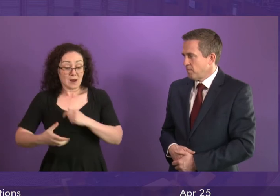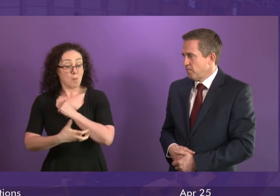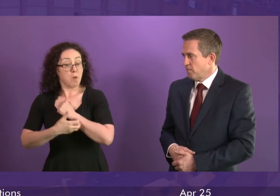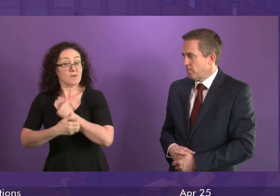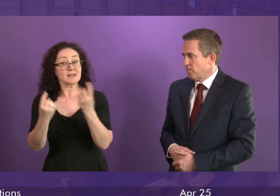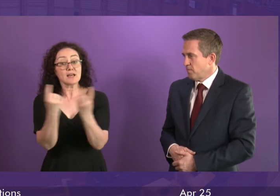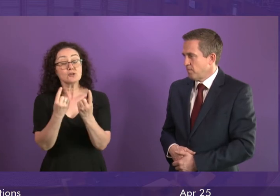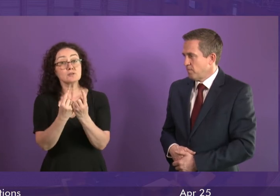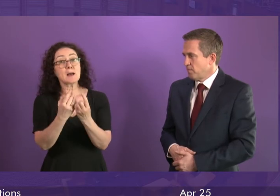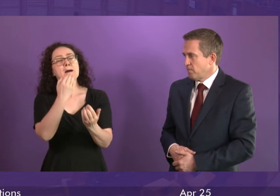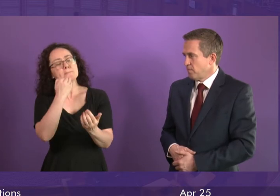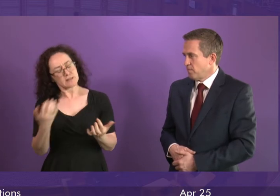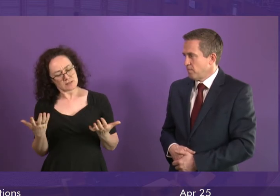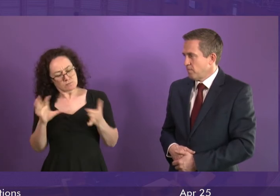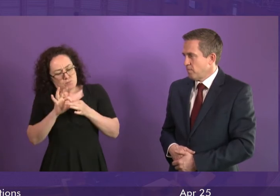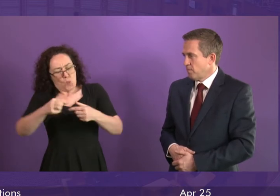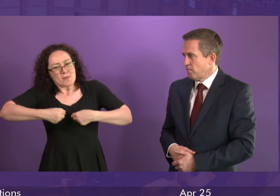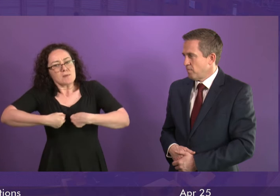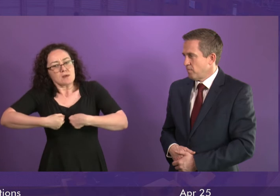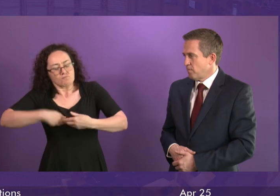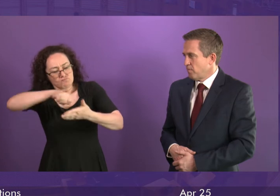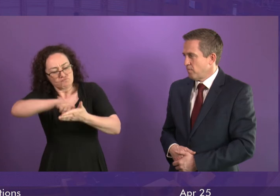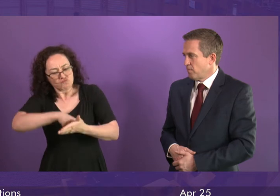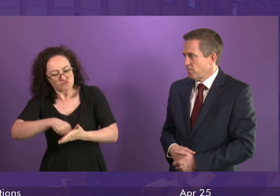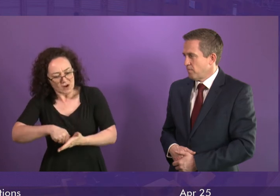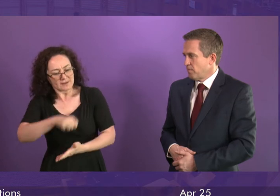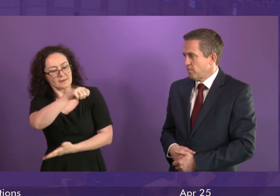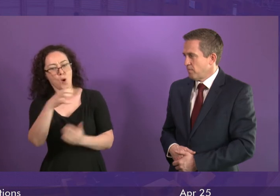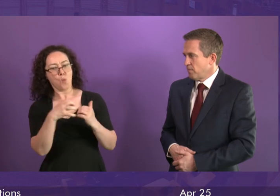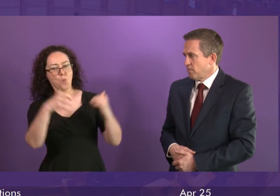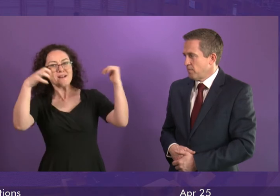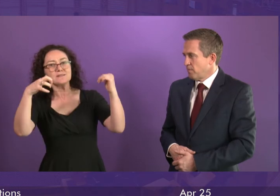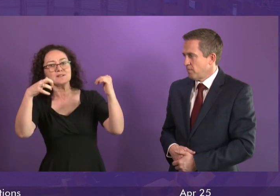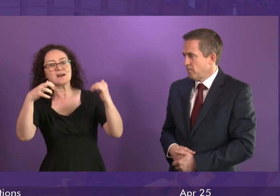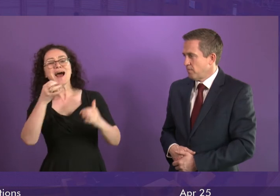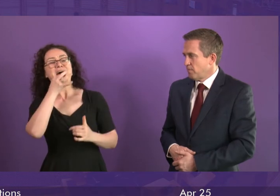afternoon in signing a letter to the UK Government asking that full powers over welfare be devolved